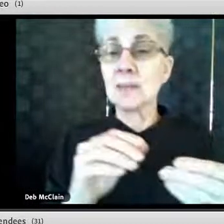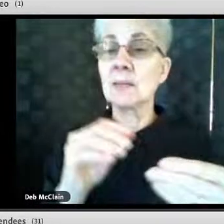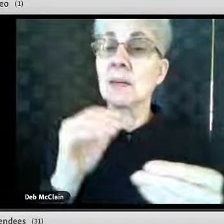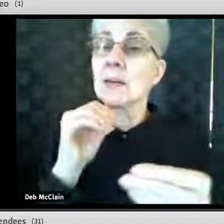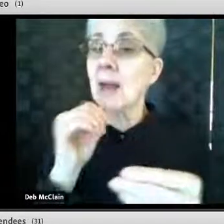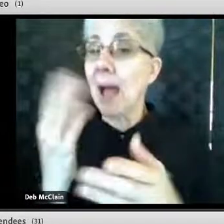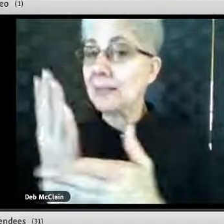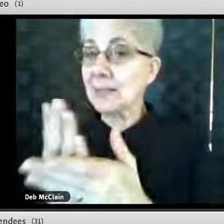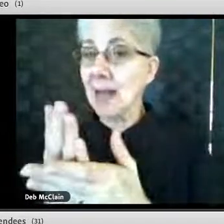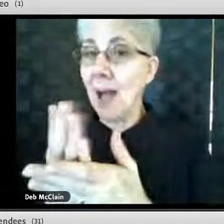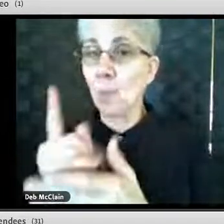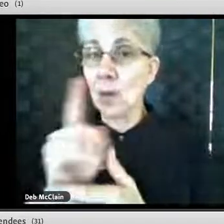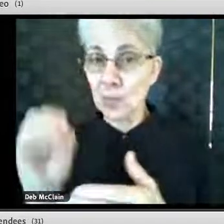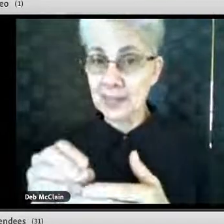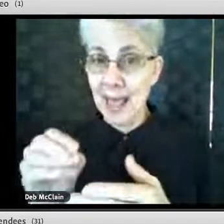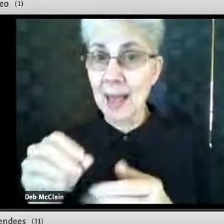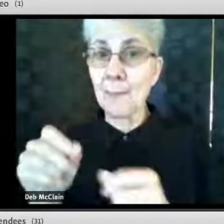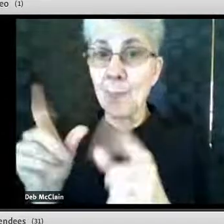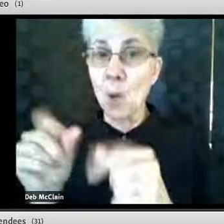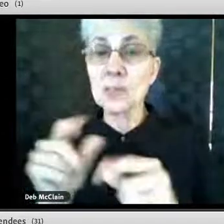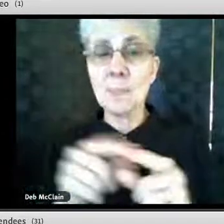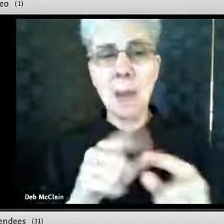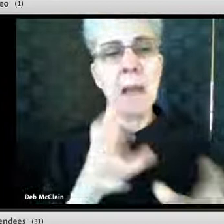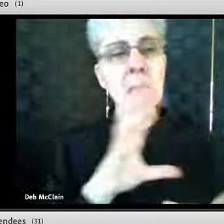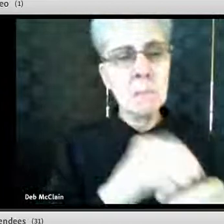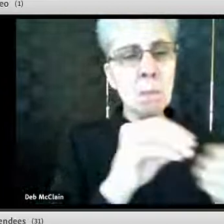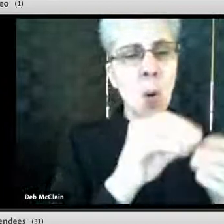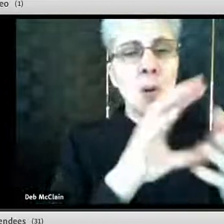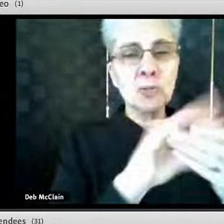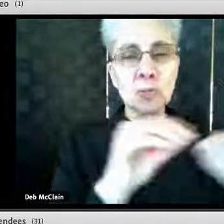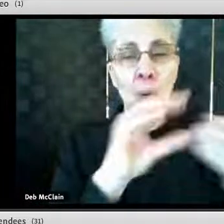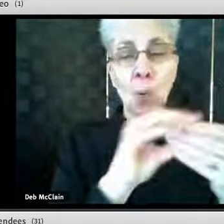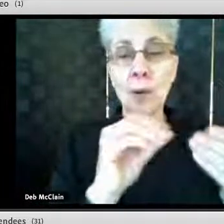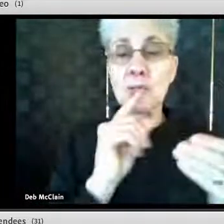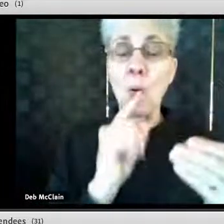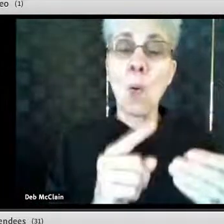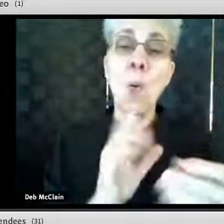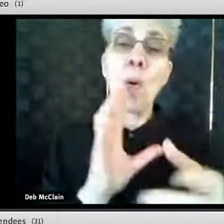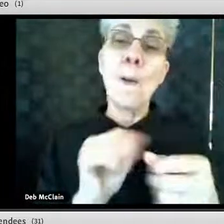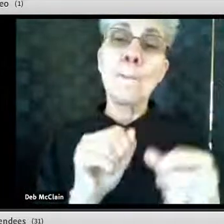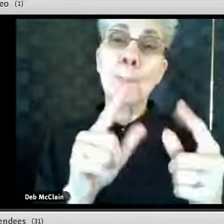but maybe more stories as you're doing this or posting something into stories